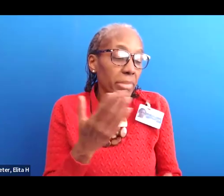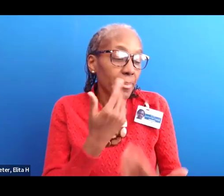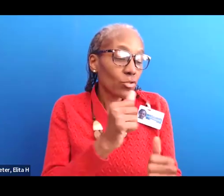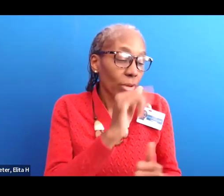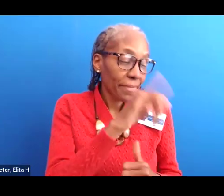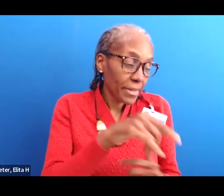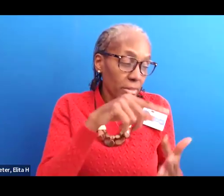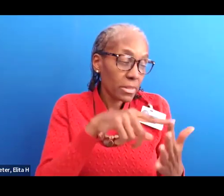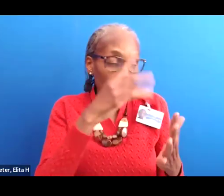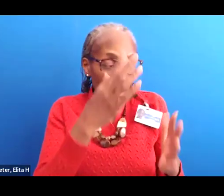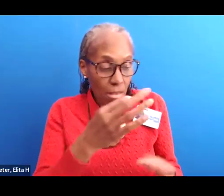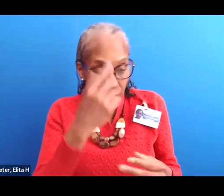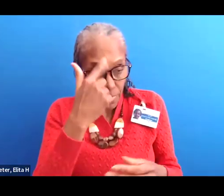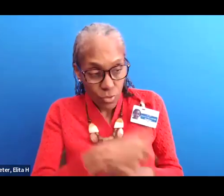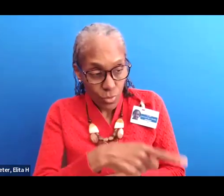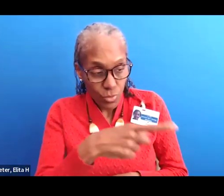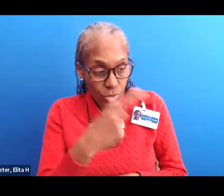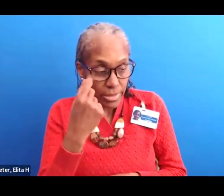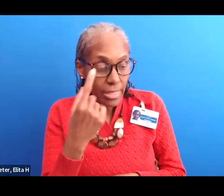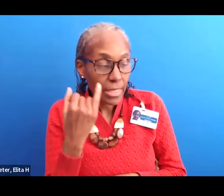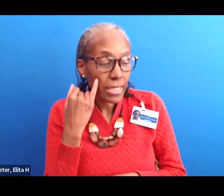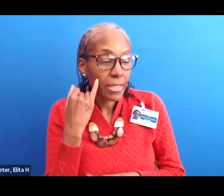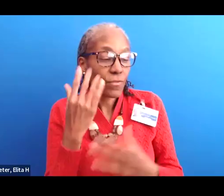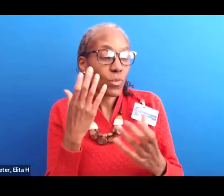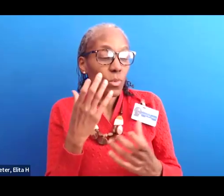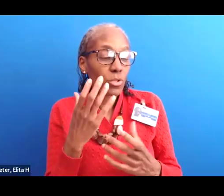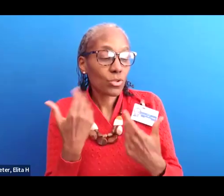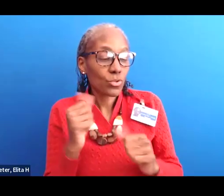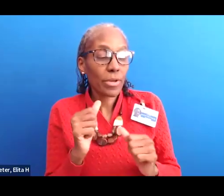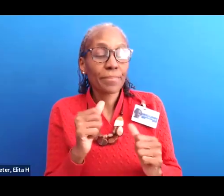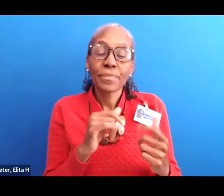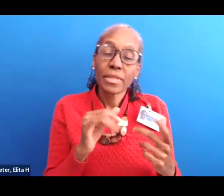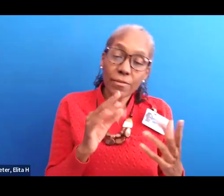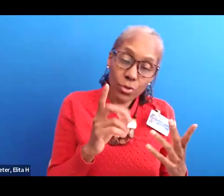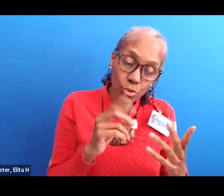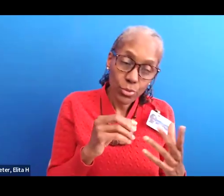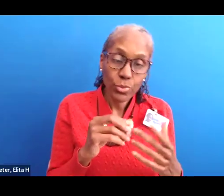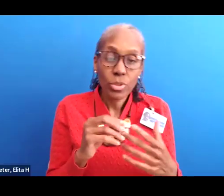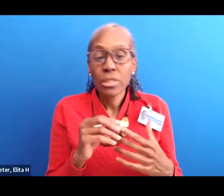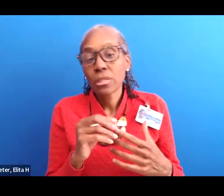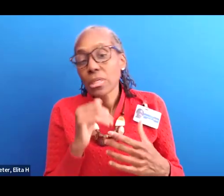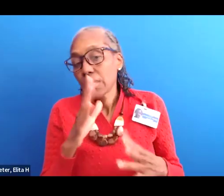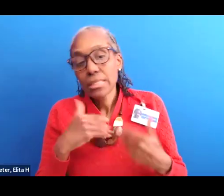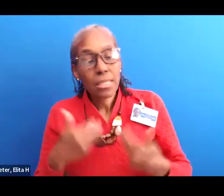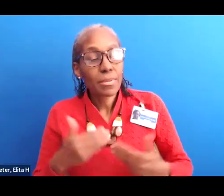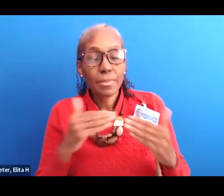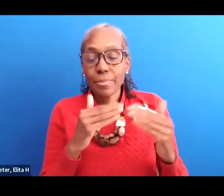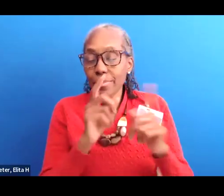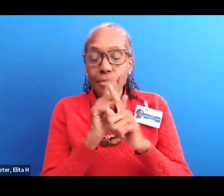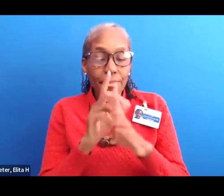It is up to you to decide if you want to try that. If you do or if it doesn't upset your peer mentor, you